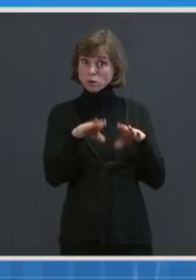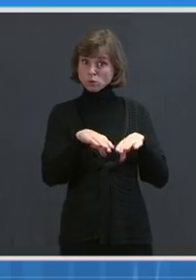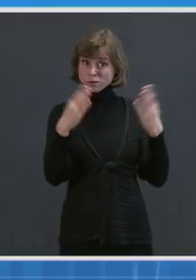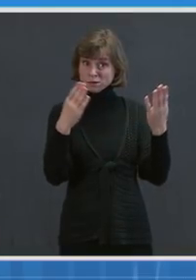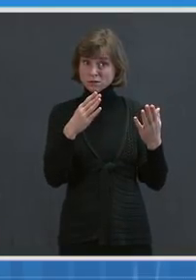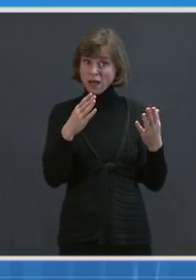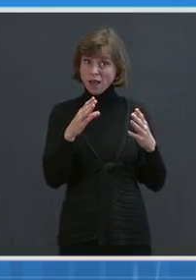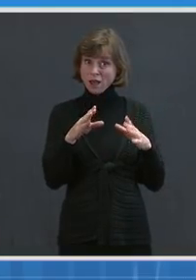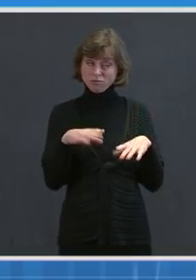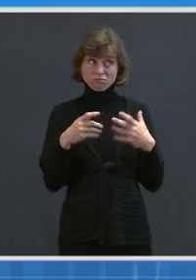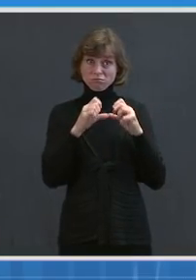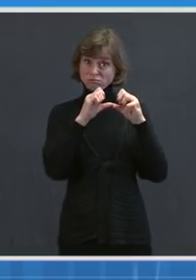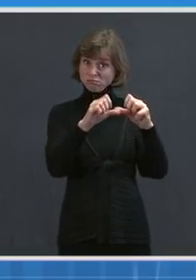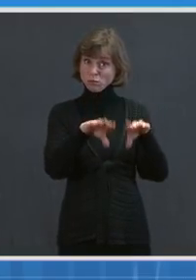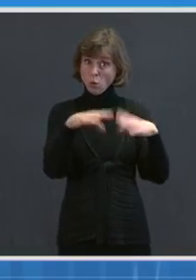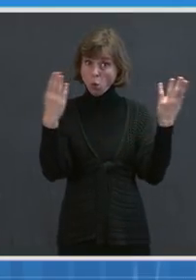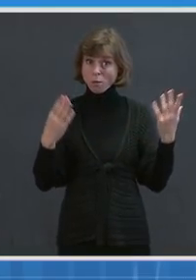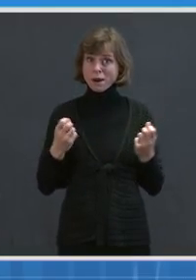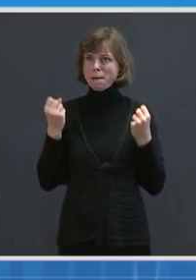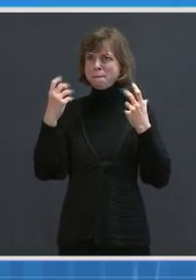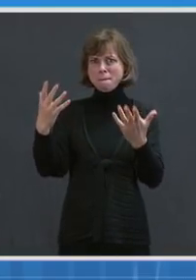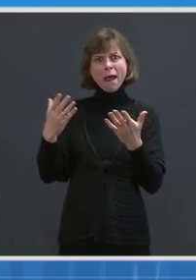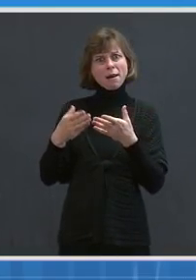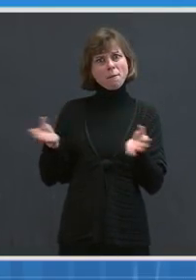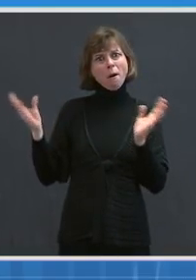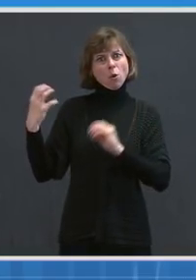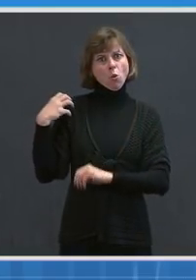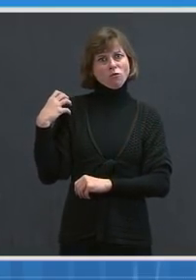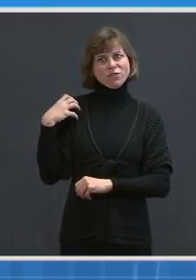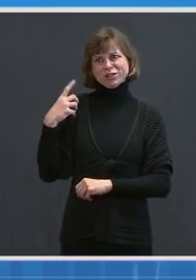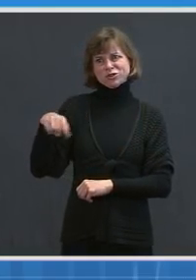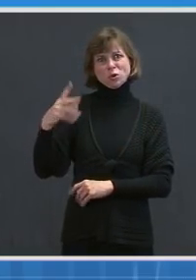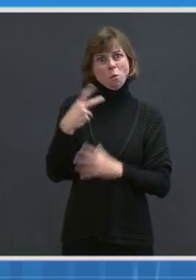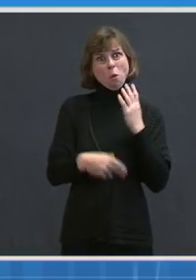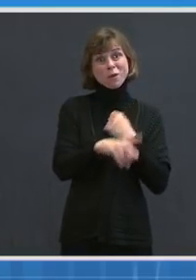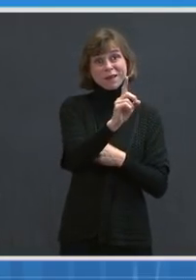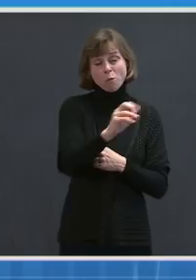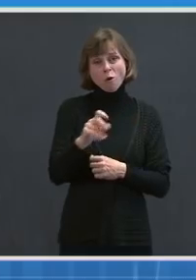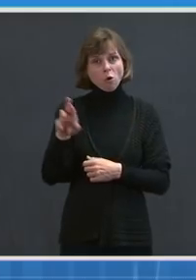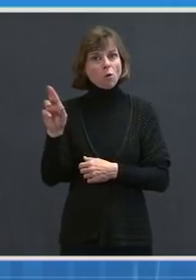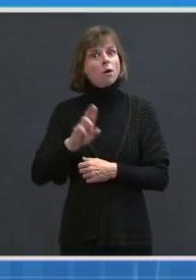and many public officials of both parties who have lived through the last year are saying.